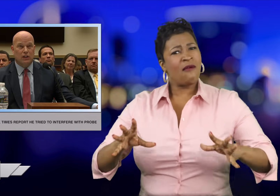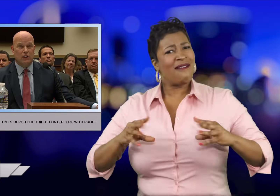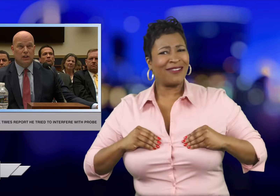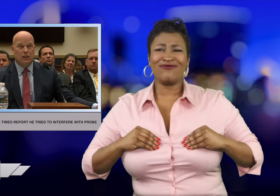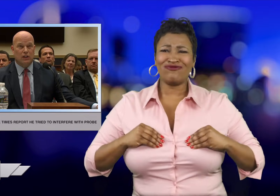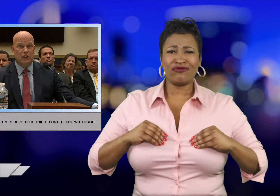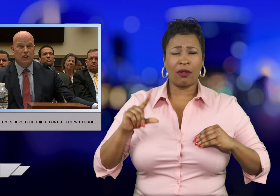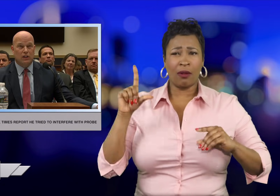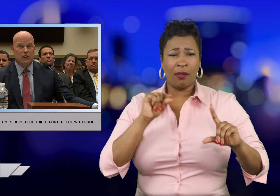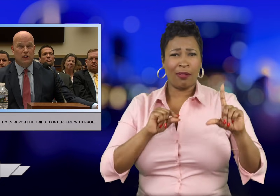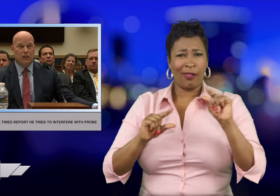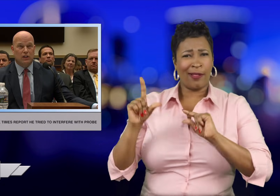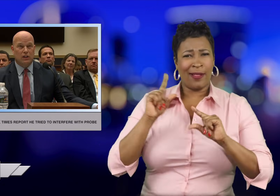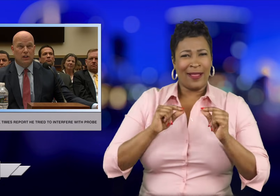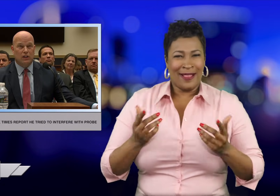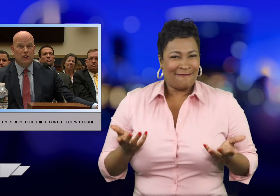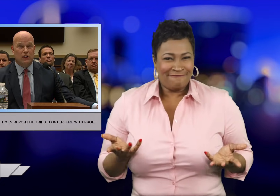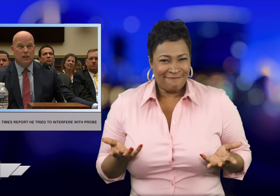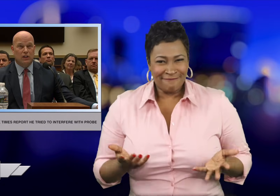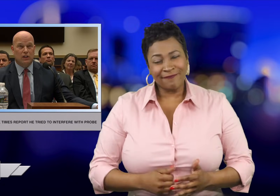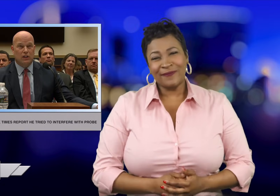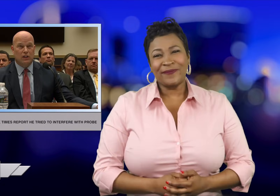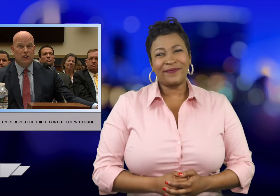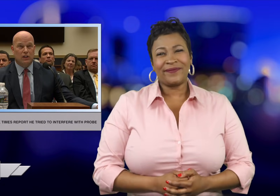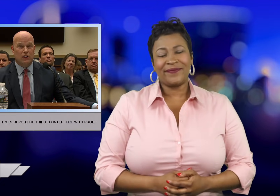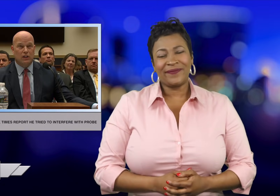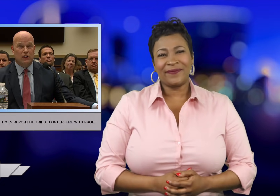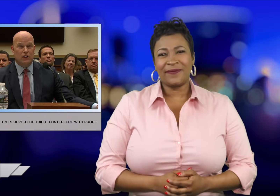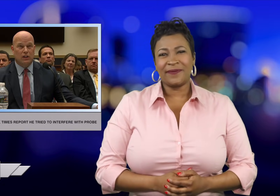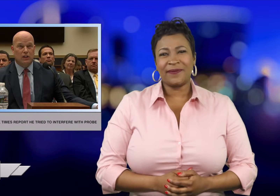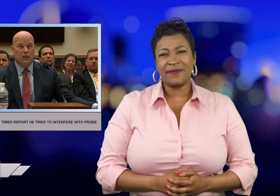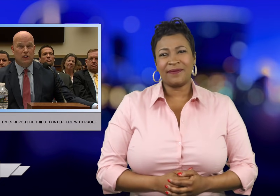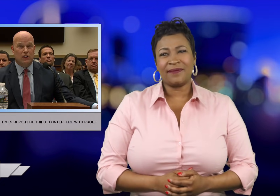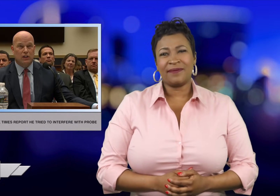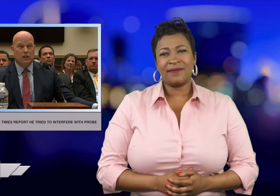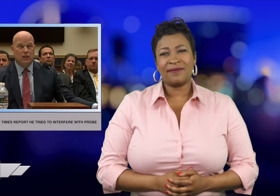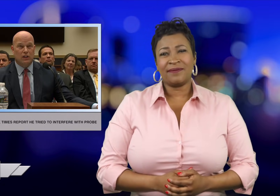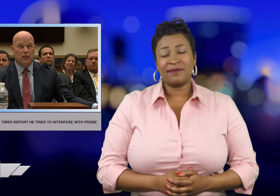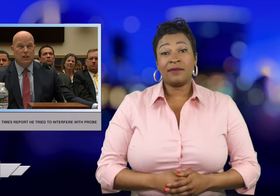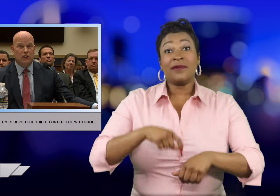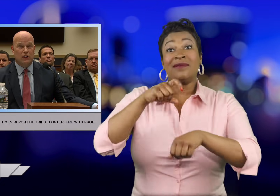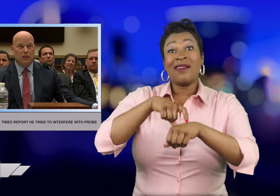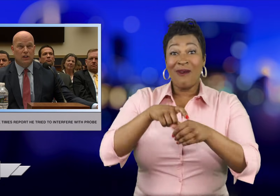steps to intervene.